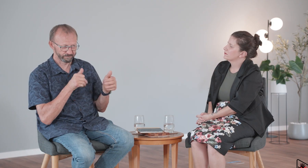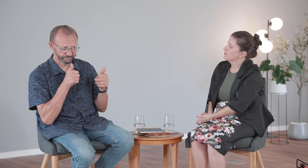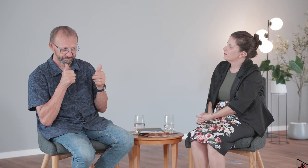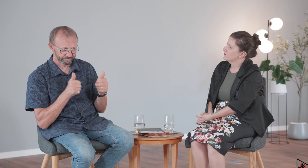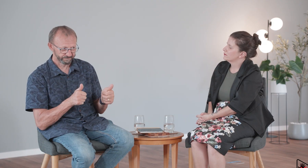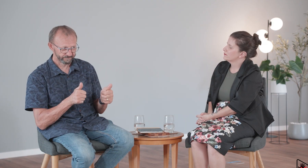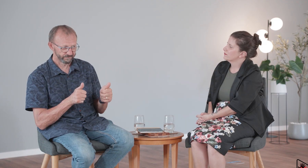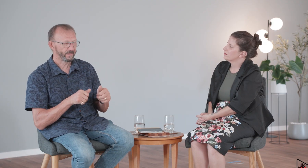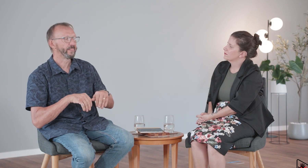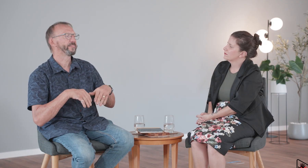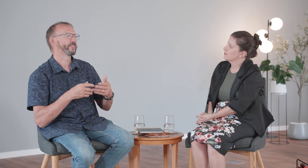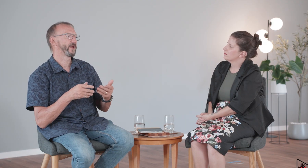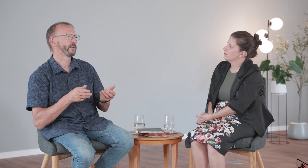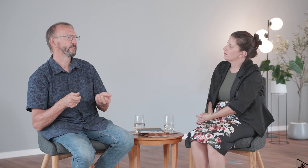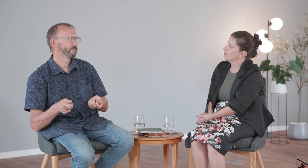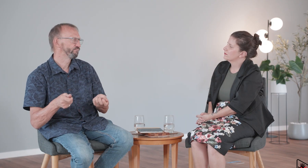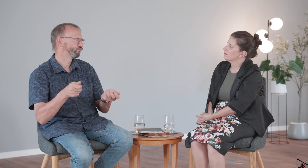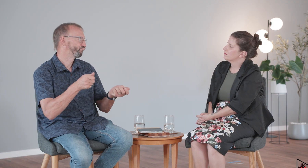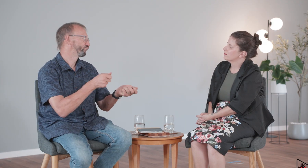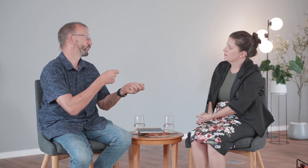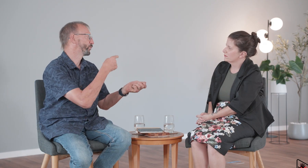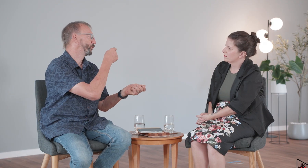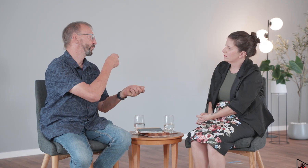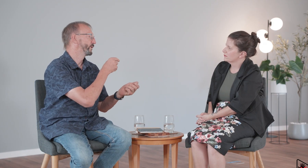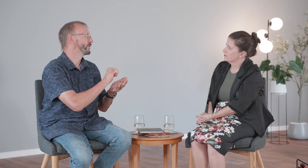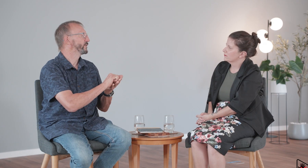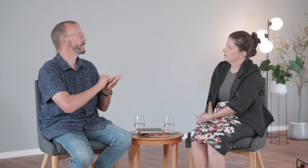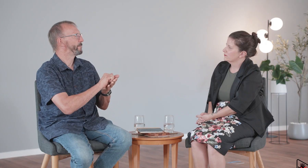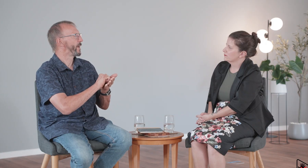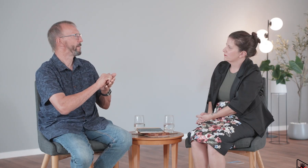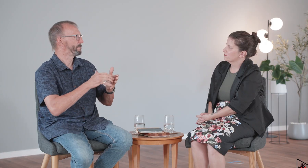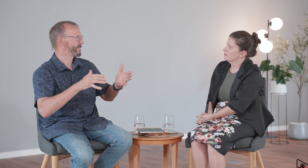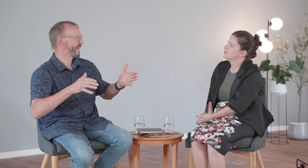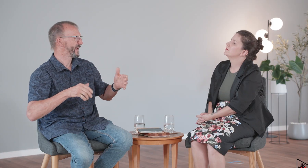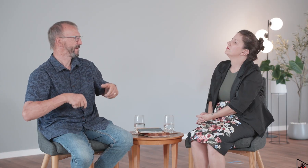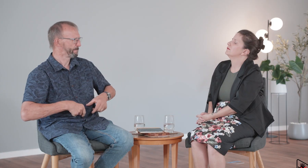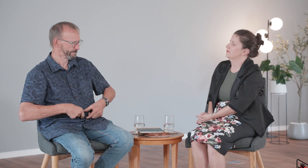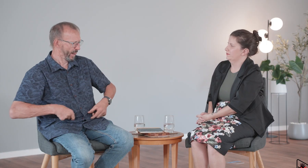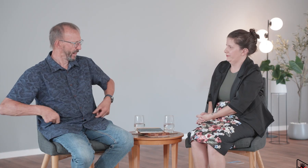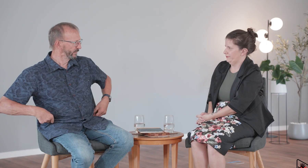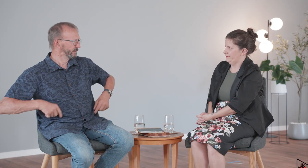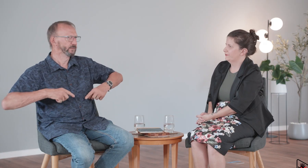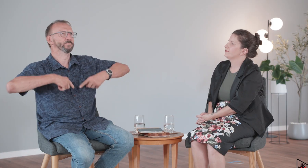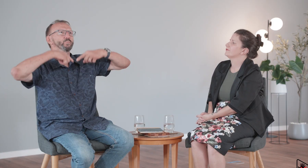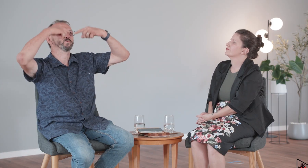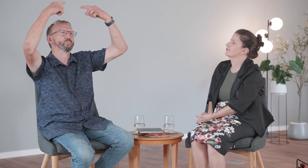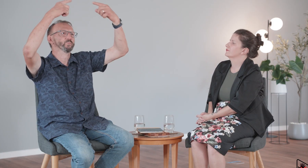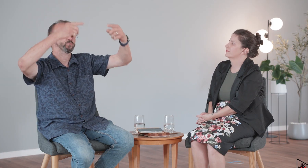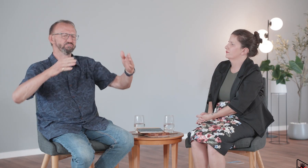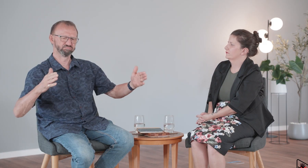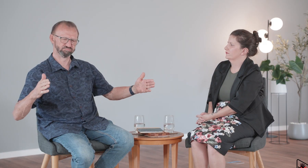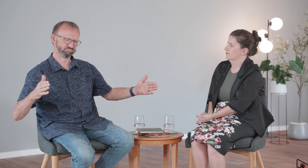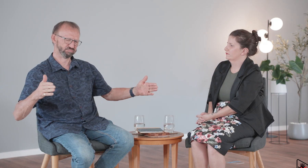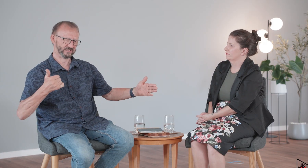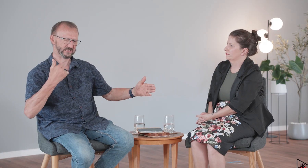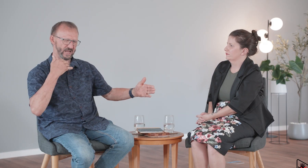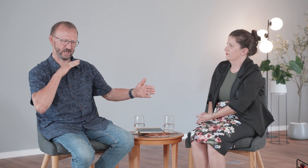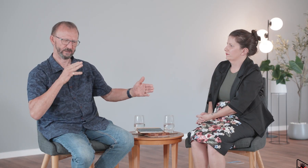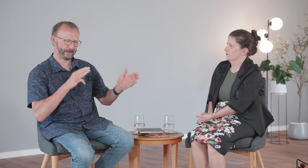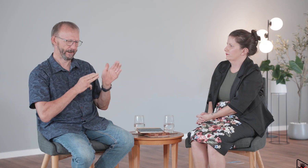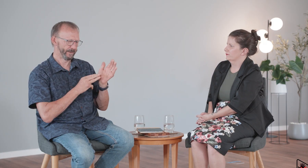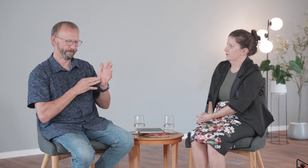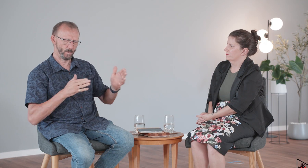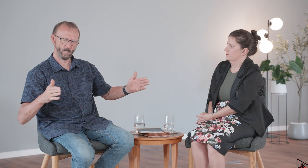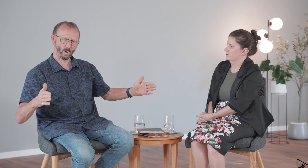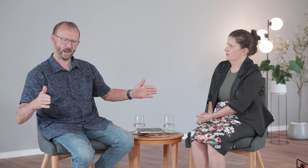the plan and then take the wood over to a big Belt Sander which is about 600 mm